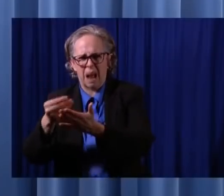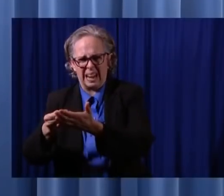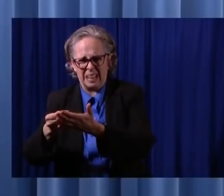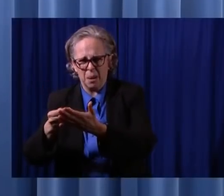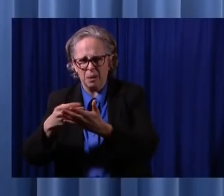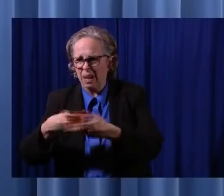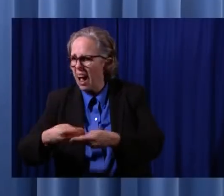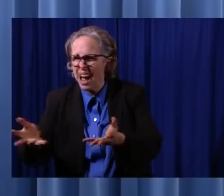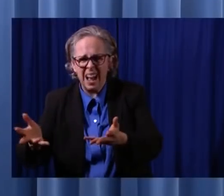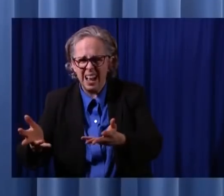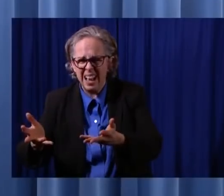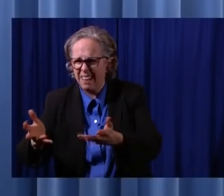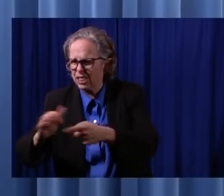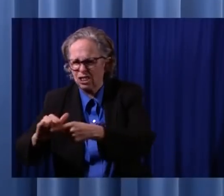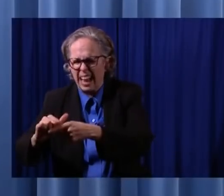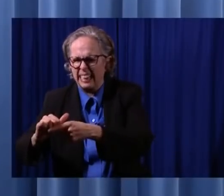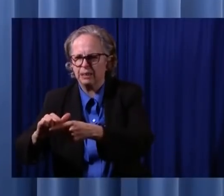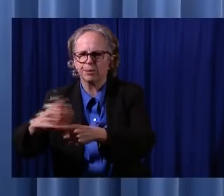FOR GRANTS AND IN PERSON